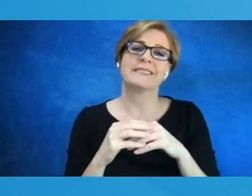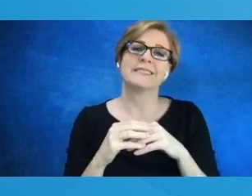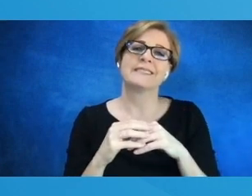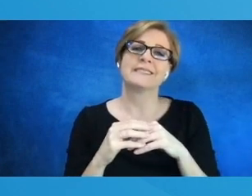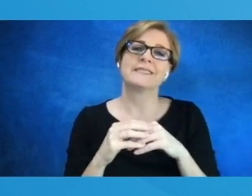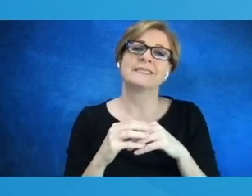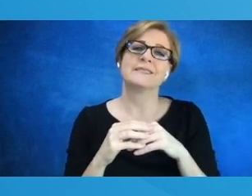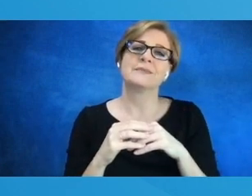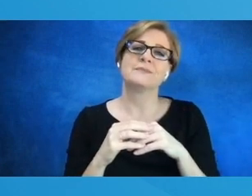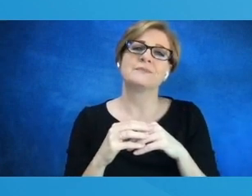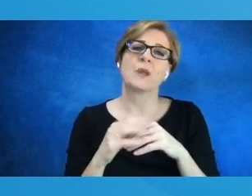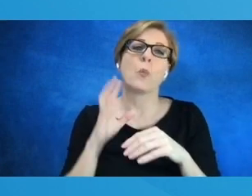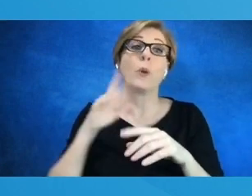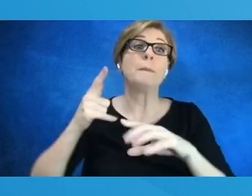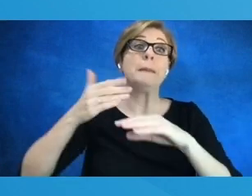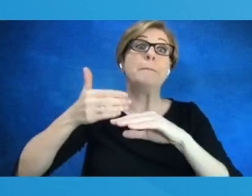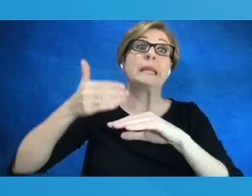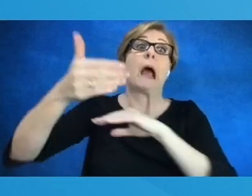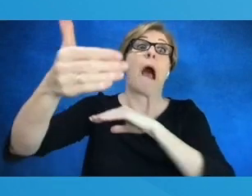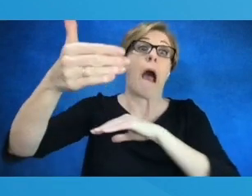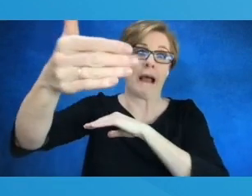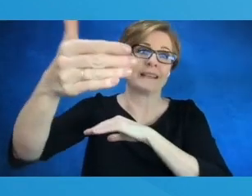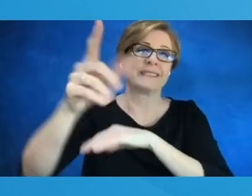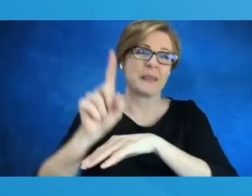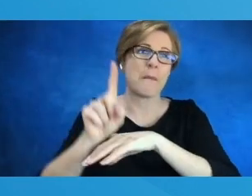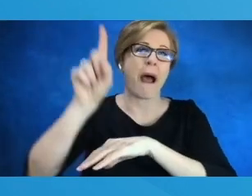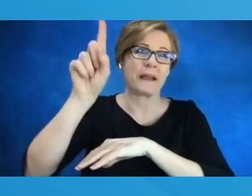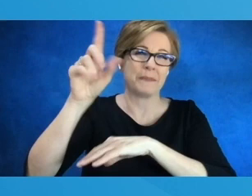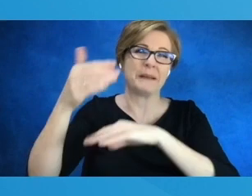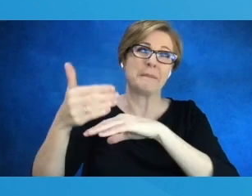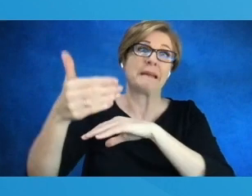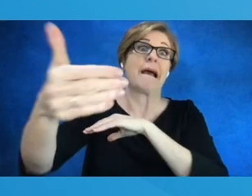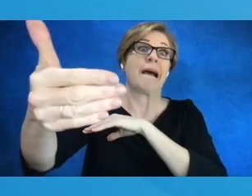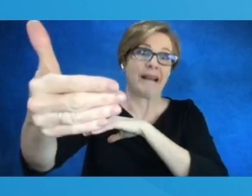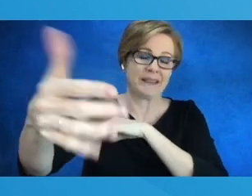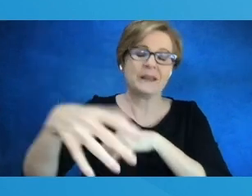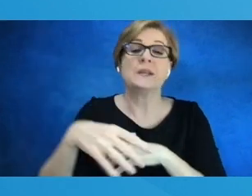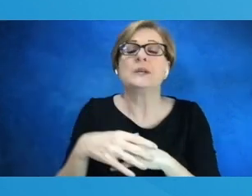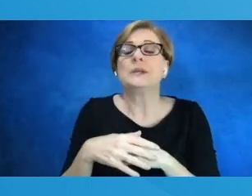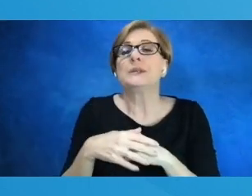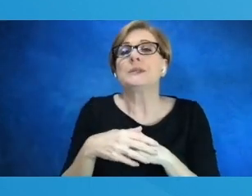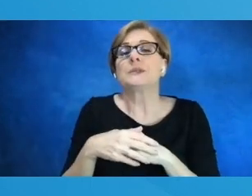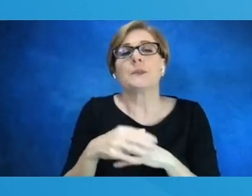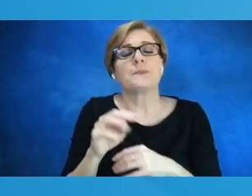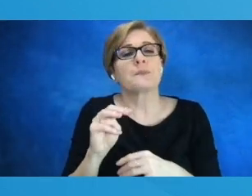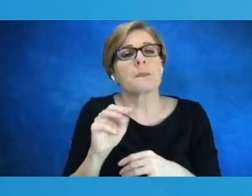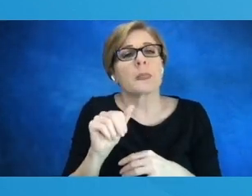But Mark Bradford wanting to think about those stories, those histories.